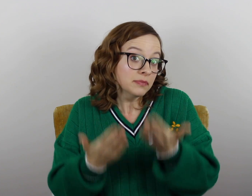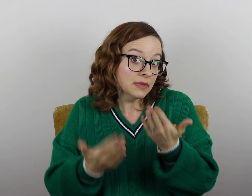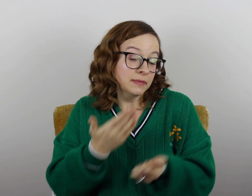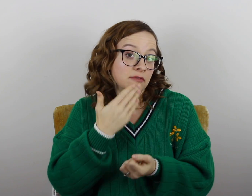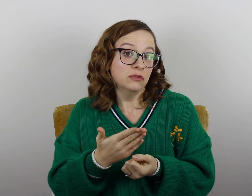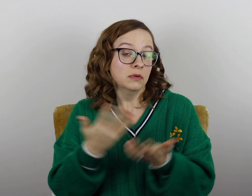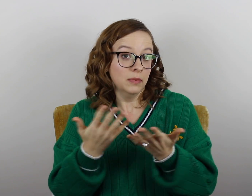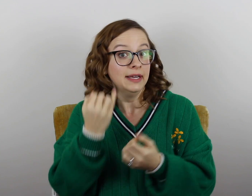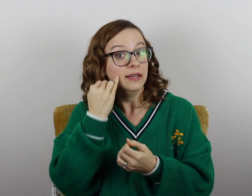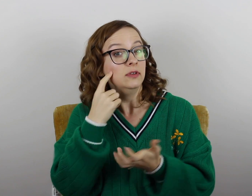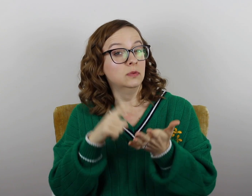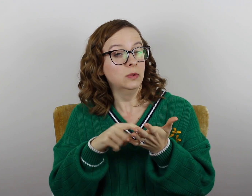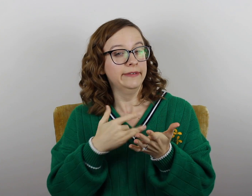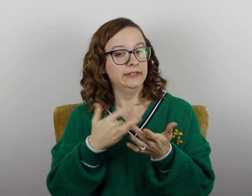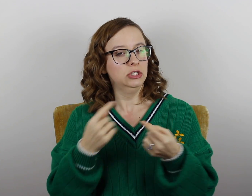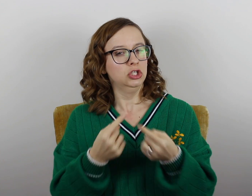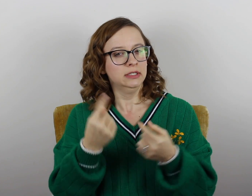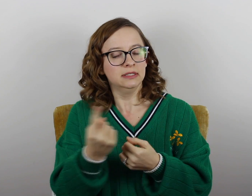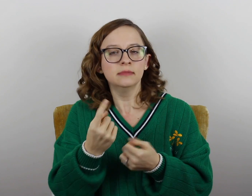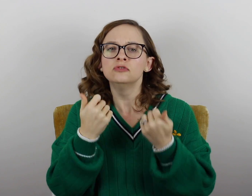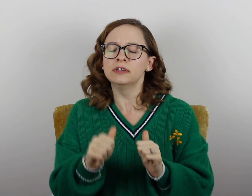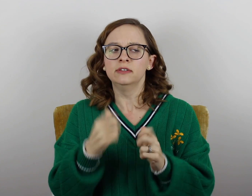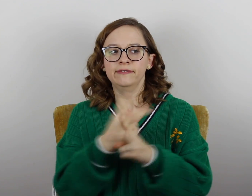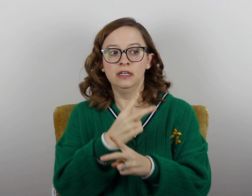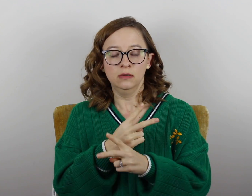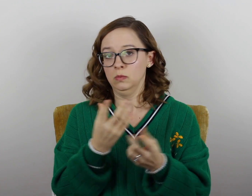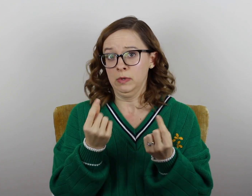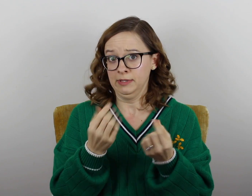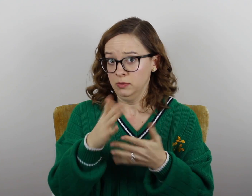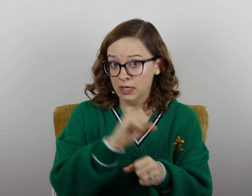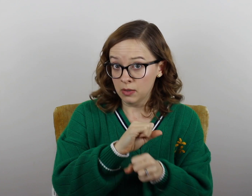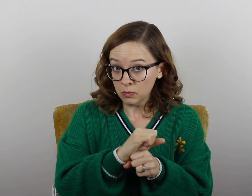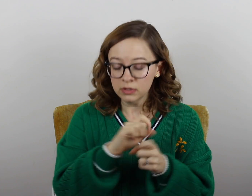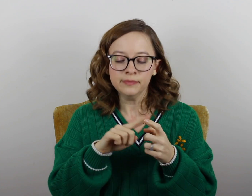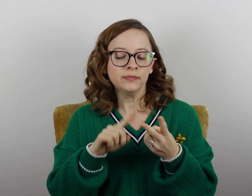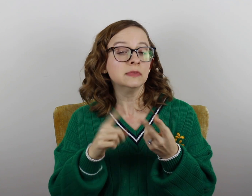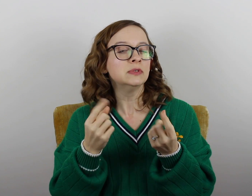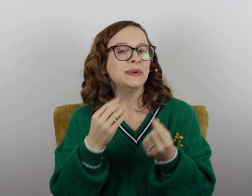That could cause a lot of problems! Maybe it's be good -- if you're starting to feel an injury, try and figure out what are you doing?